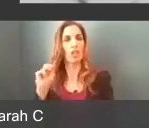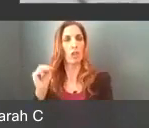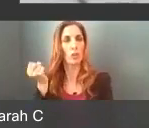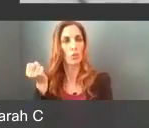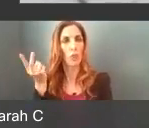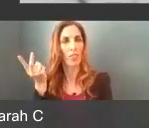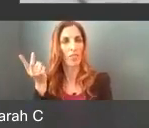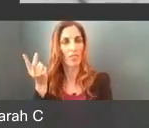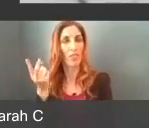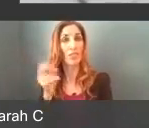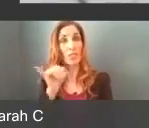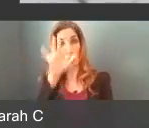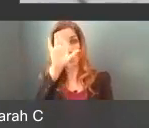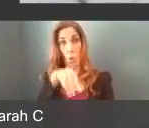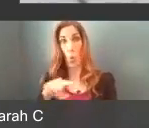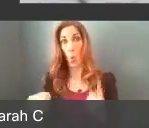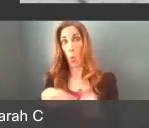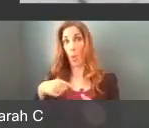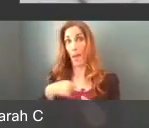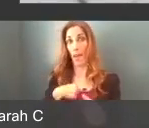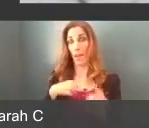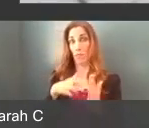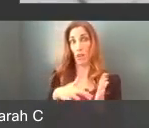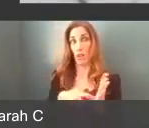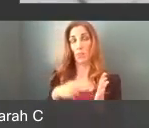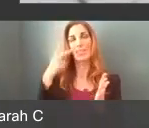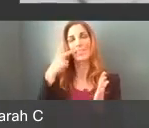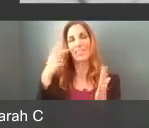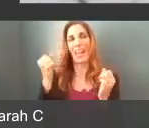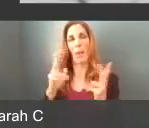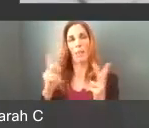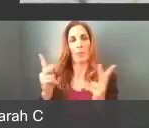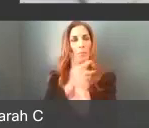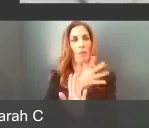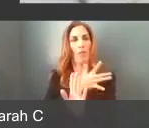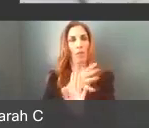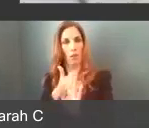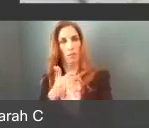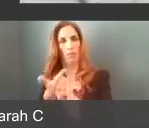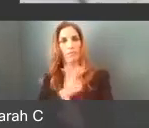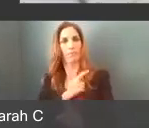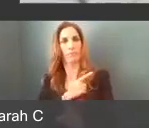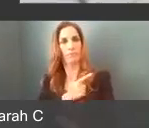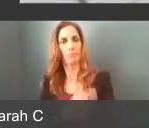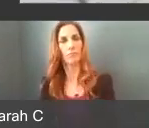registered, you can see how many people are ahead of you. Currently, we are registering people for